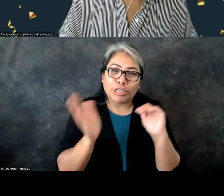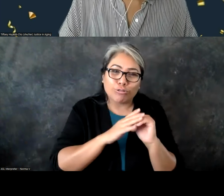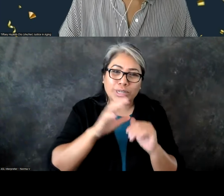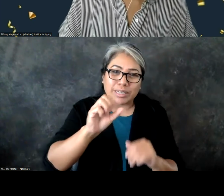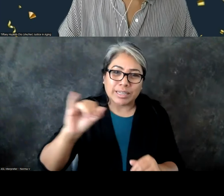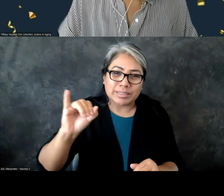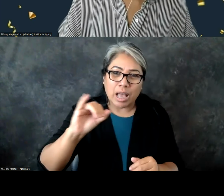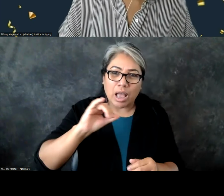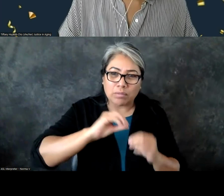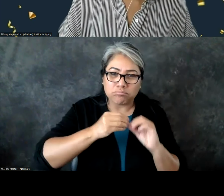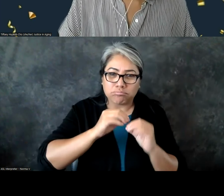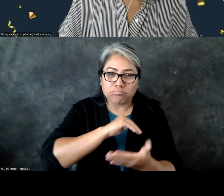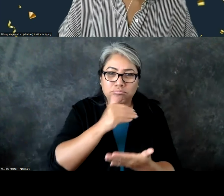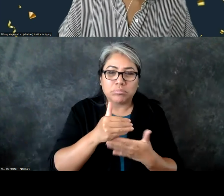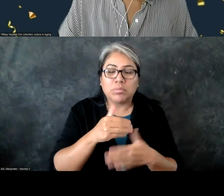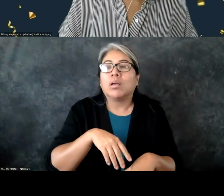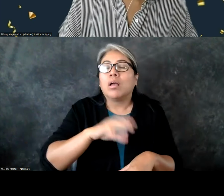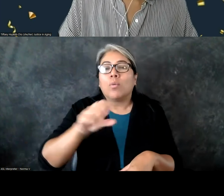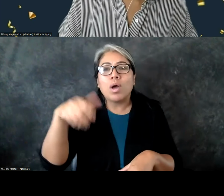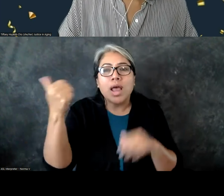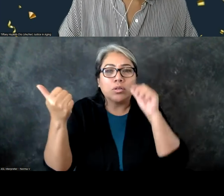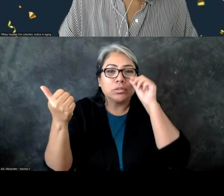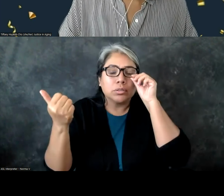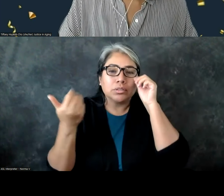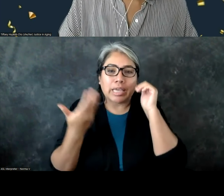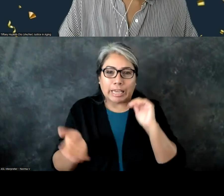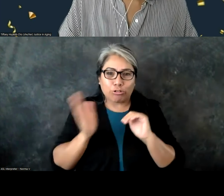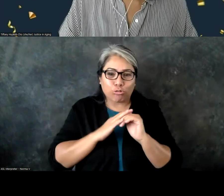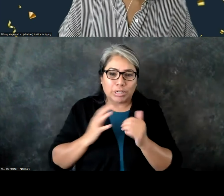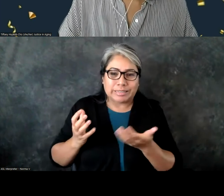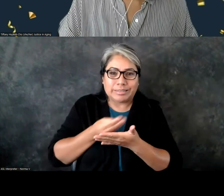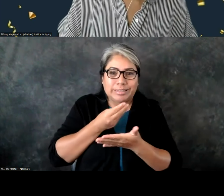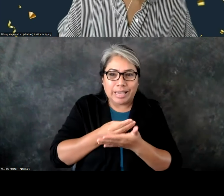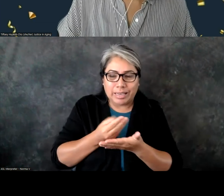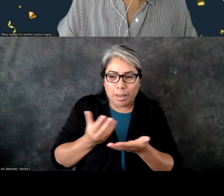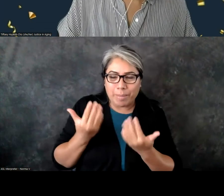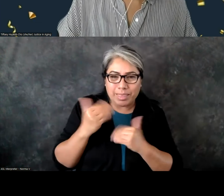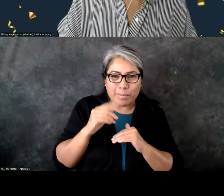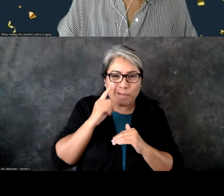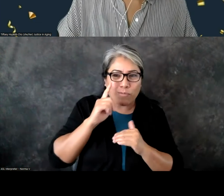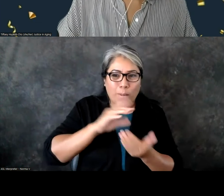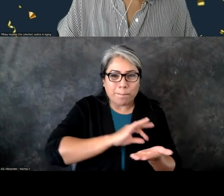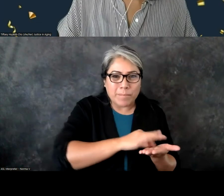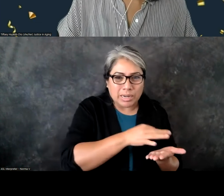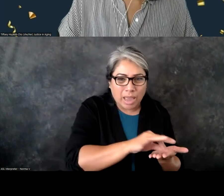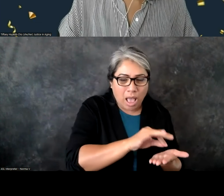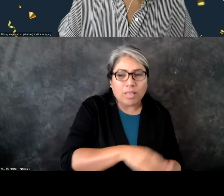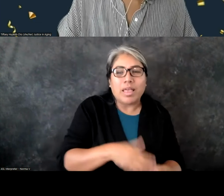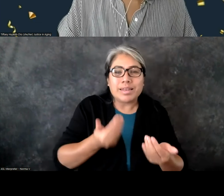we can see you. There you are . So all right. We're going to increase SSI. What else came up? I think someone said